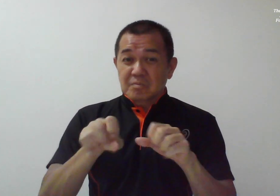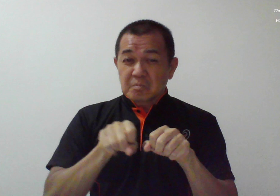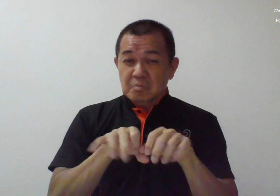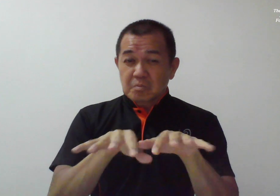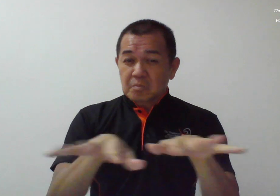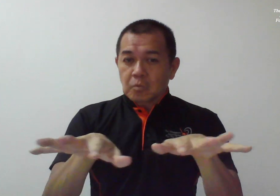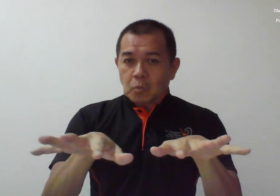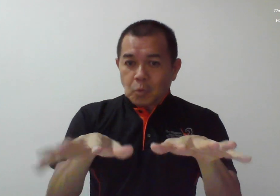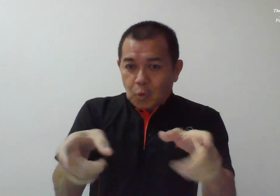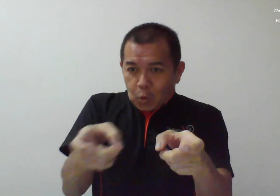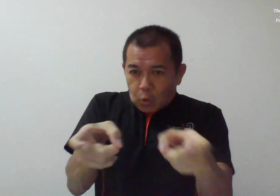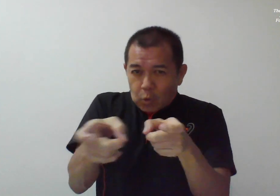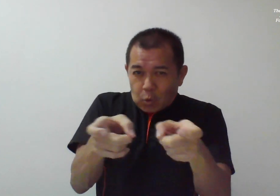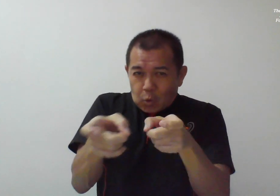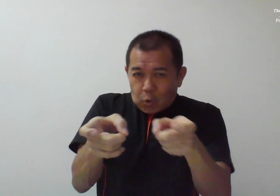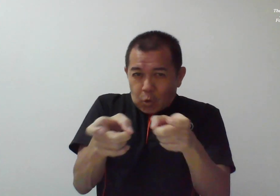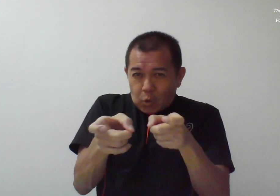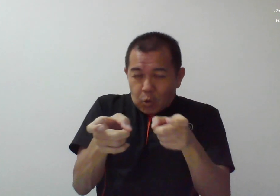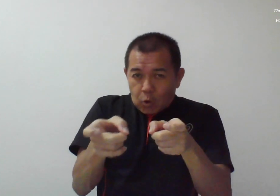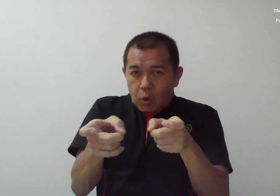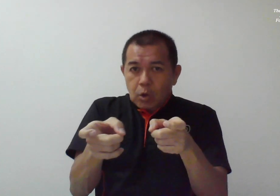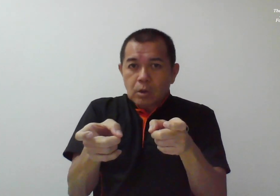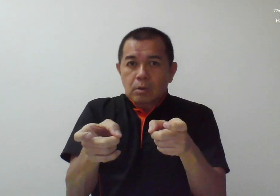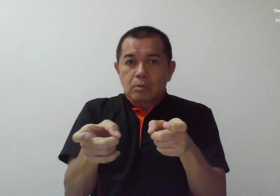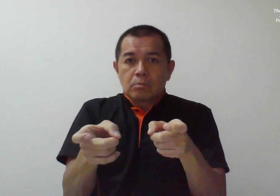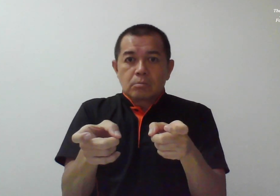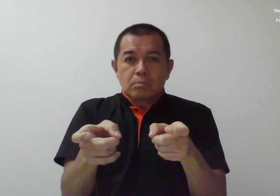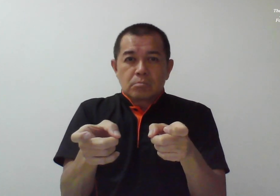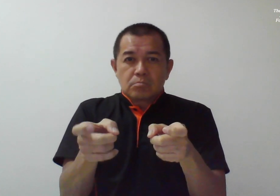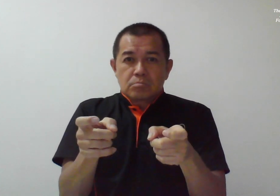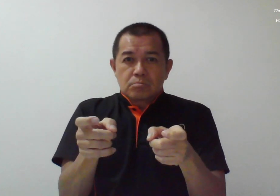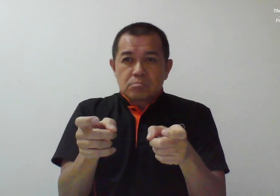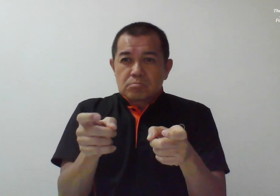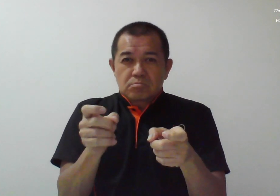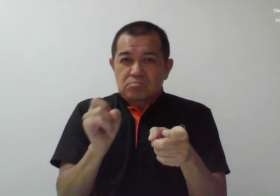to curb the spread of COVID-19.